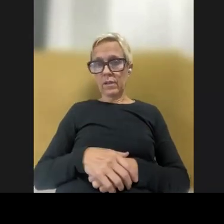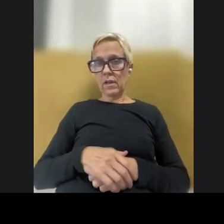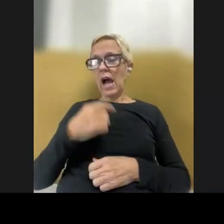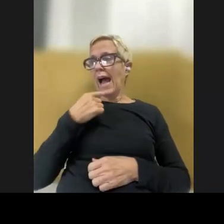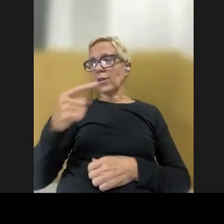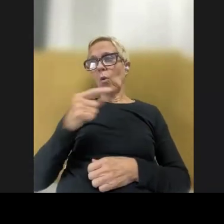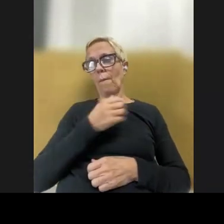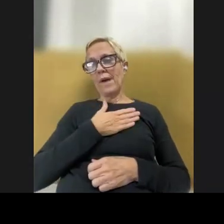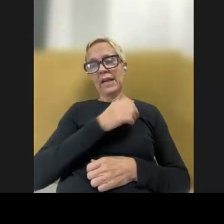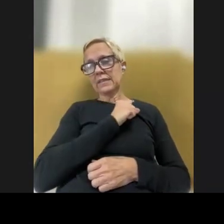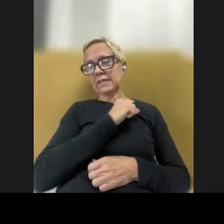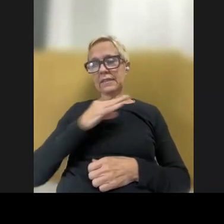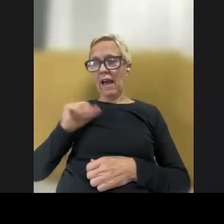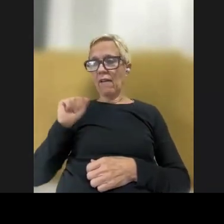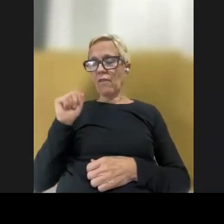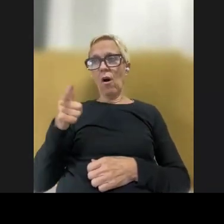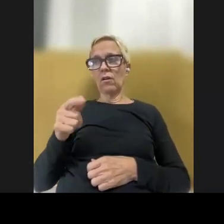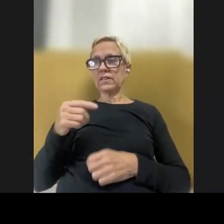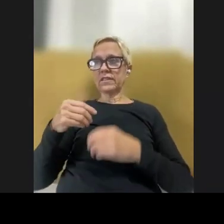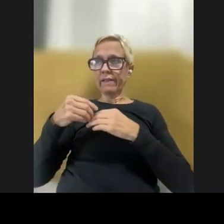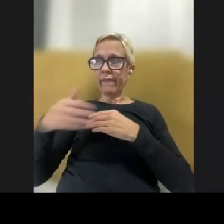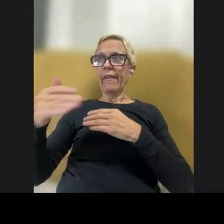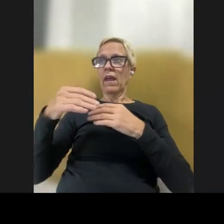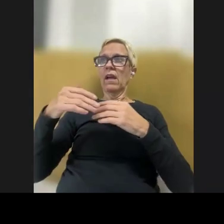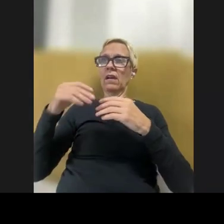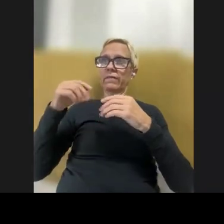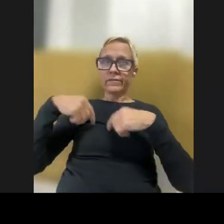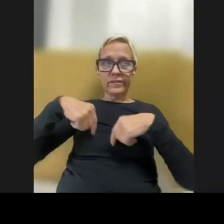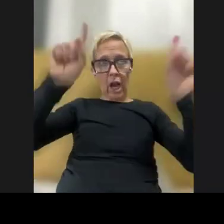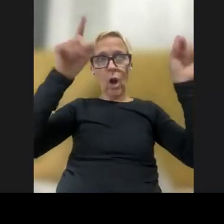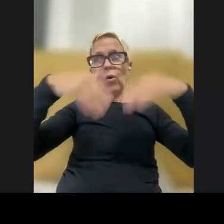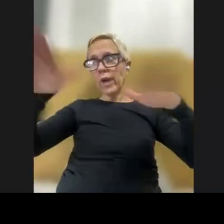But multiple complaints about the same thing, I don't think we have to have 500 some.